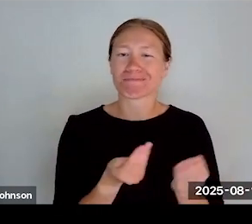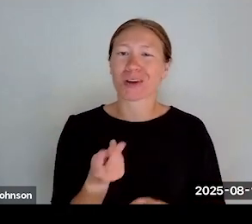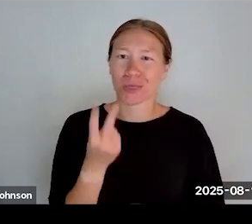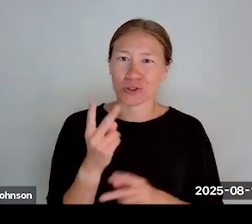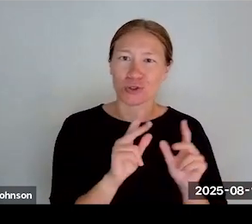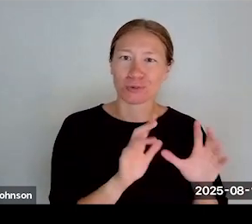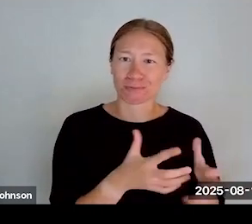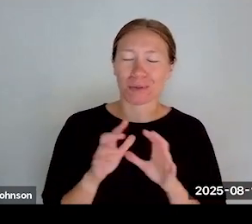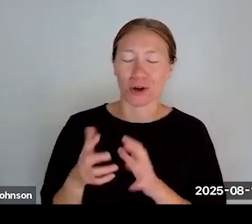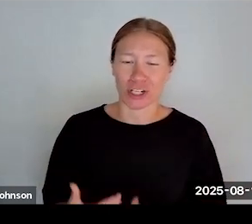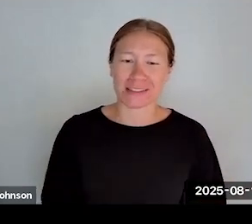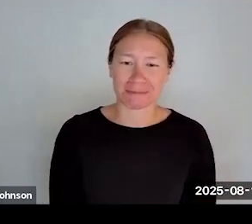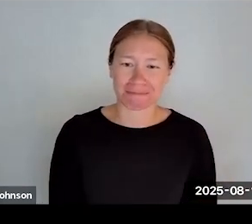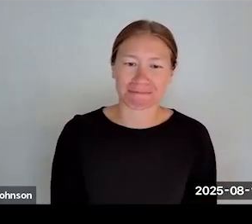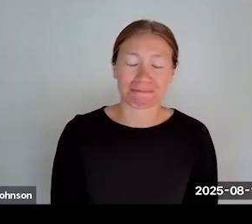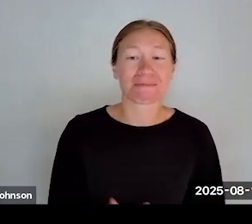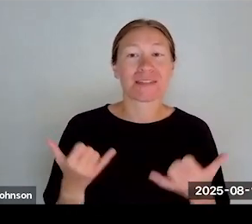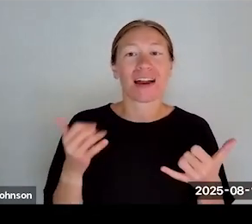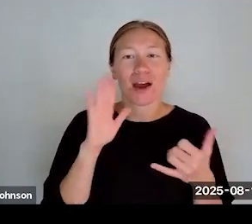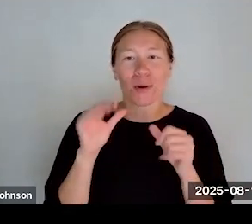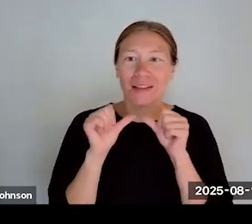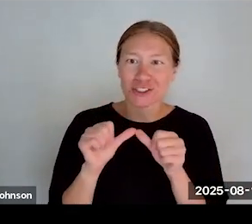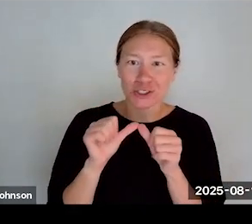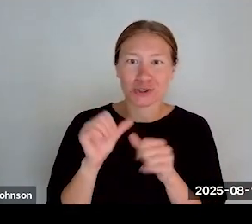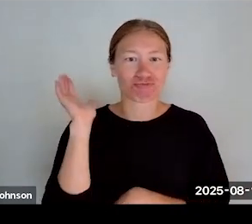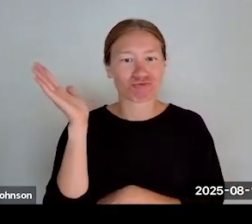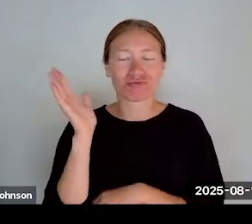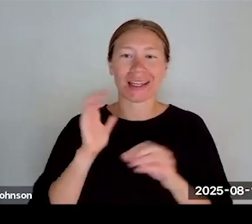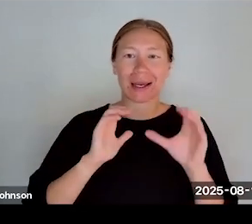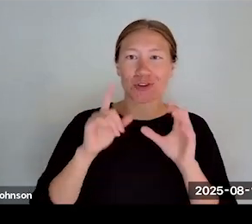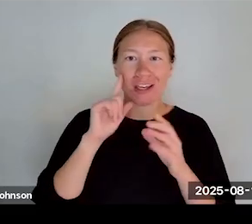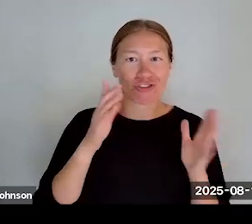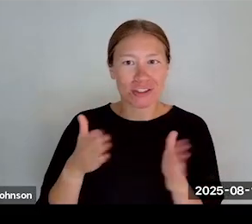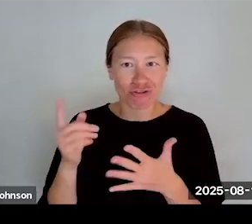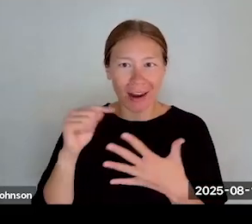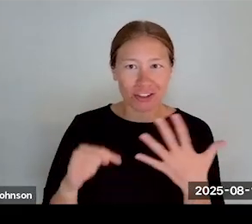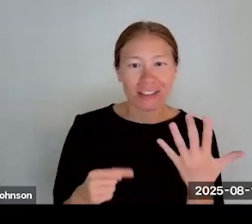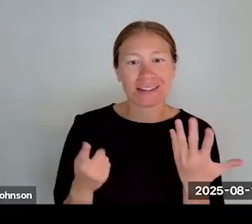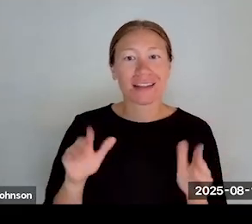Now, let's move on to some communication strategies and some suggestions for addressing some of the most frequently asked questions